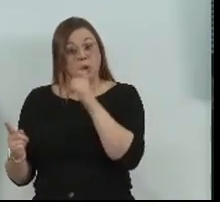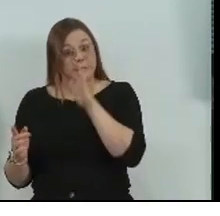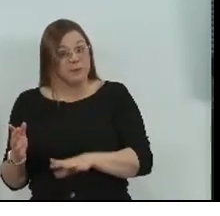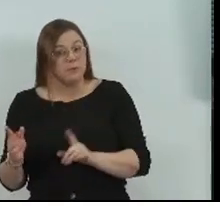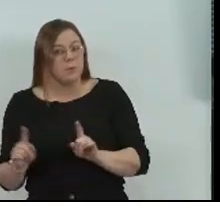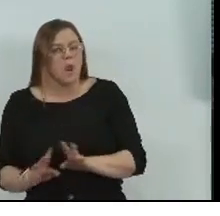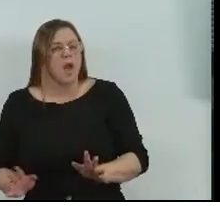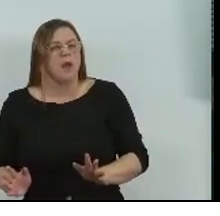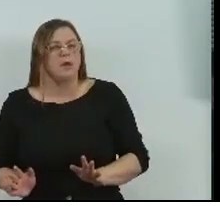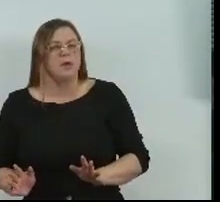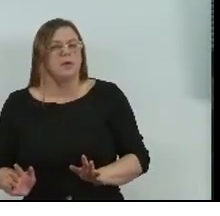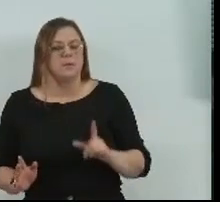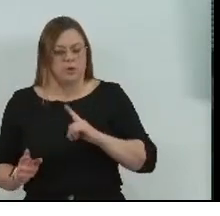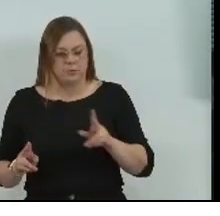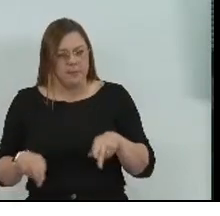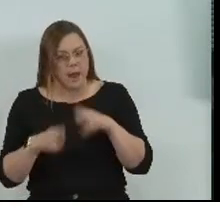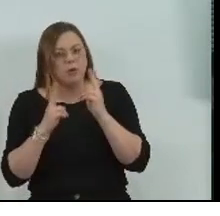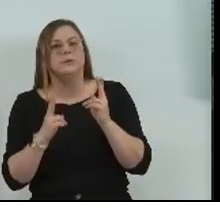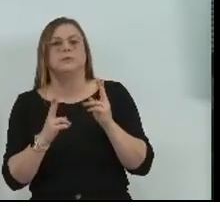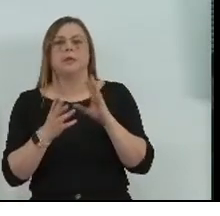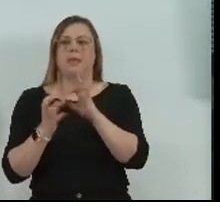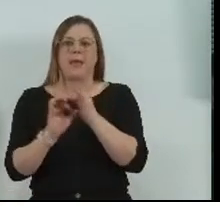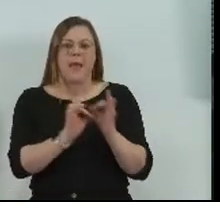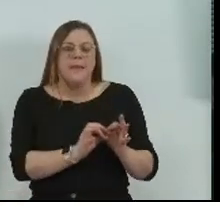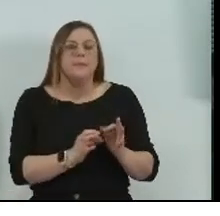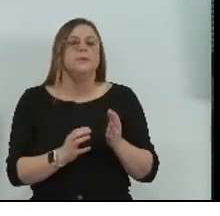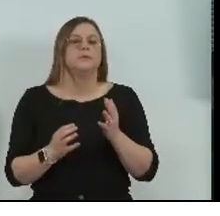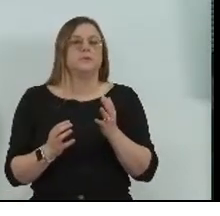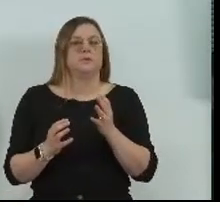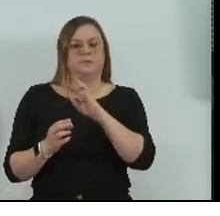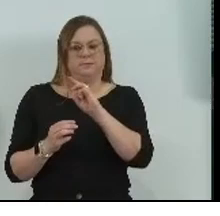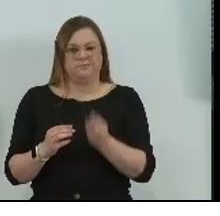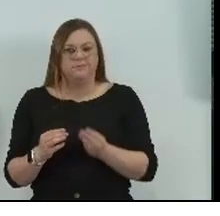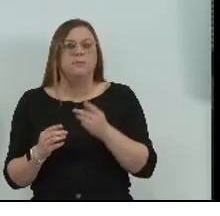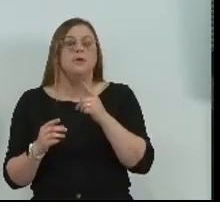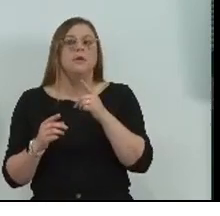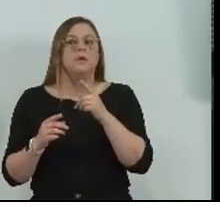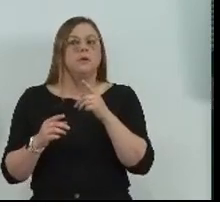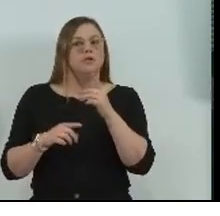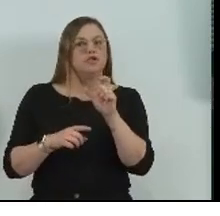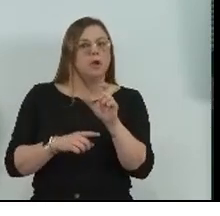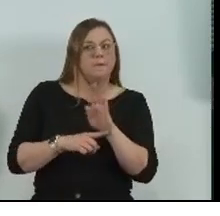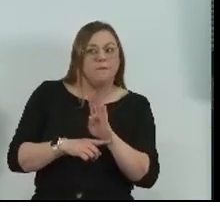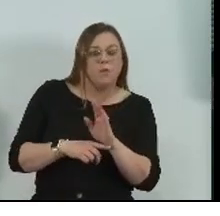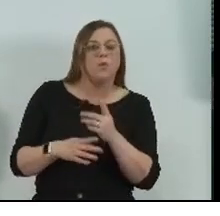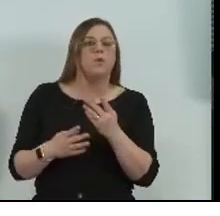in, in being in Paris in the Games with Channel 4 stuff wrapped around you? Where was the good stuff happening? What did people do well?